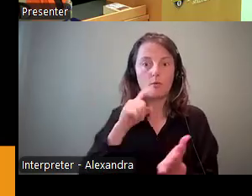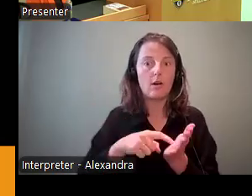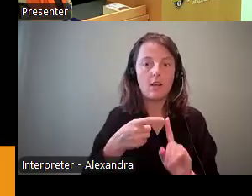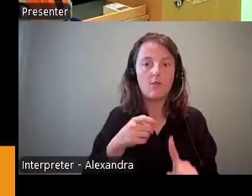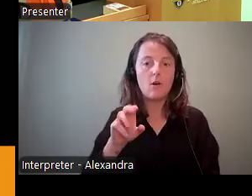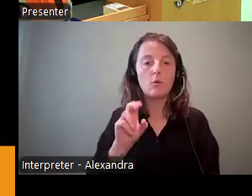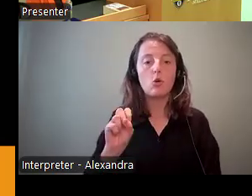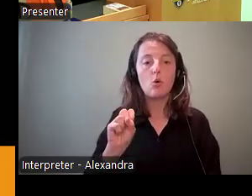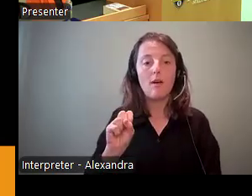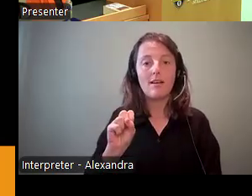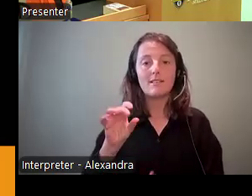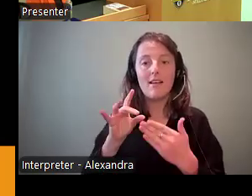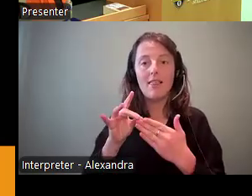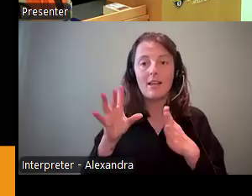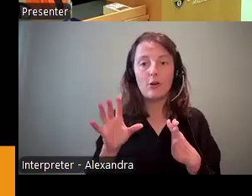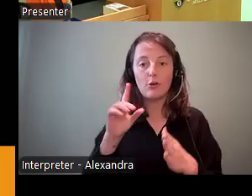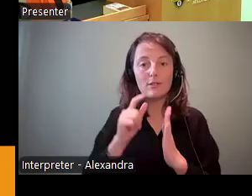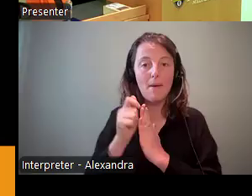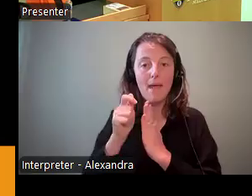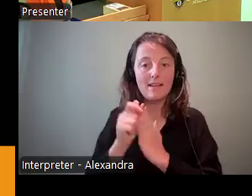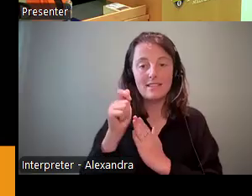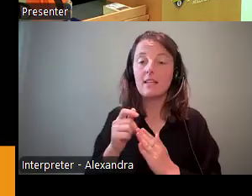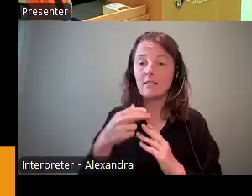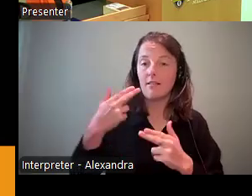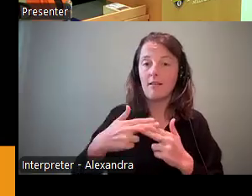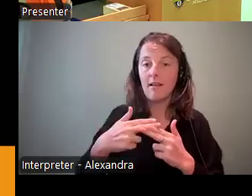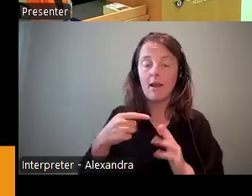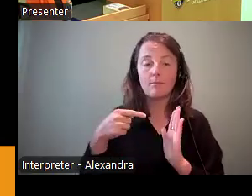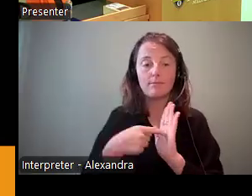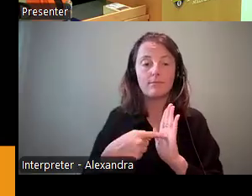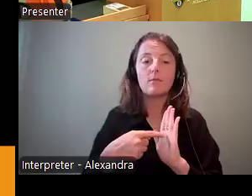who named her as one of the top influential healthcare leaders in the USA to watch. That